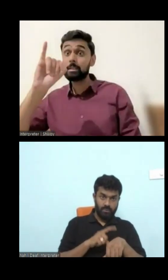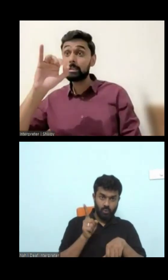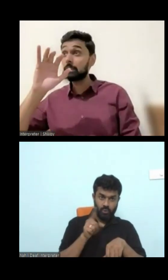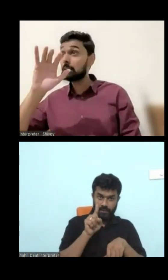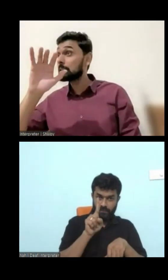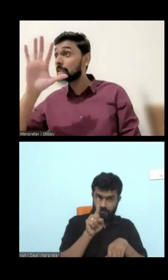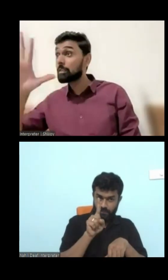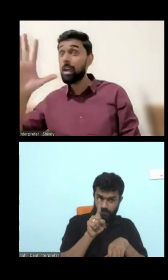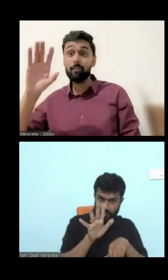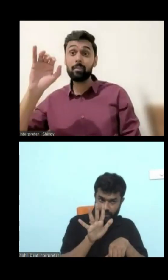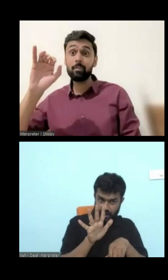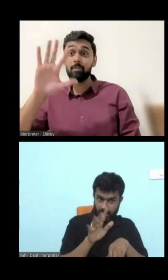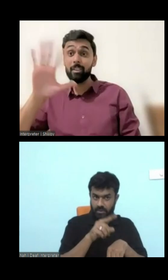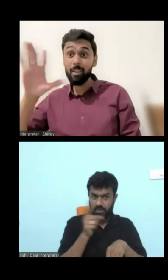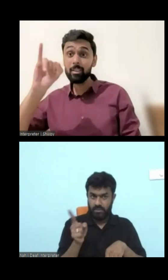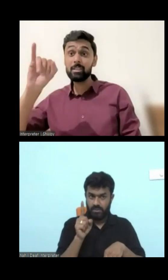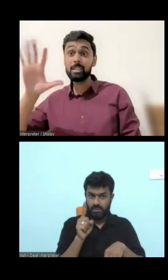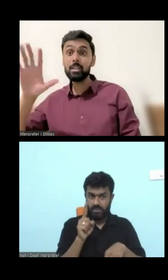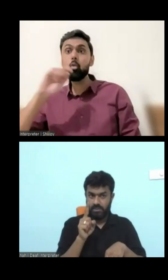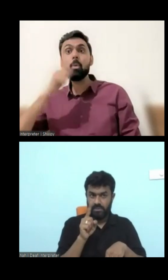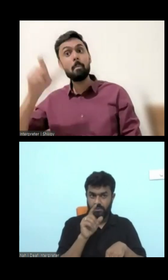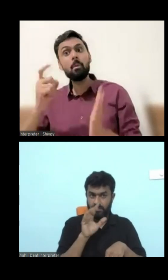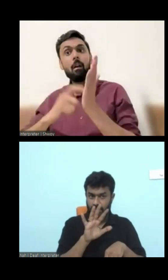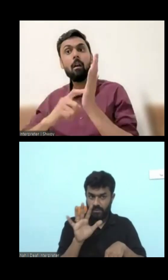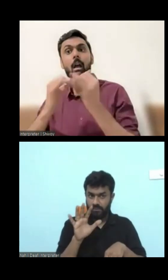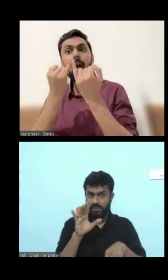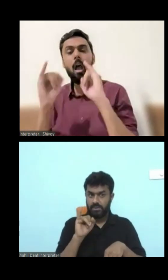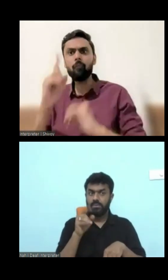And this is something that they have found as an independent living tool in their life.